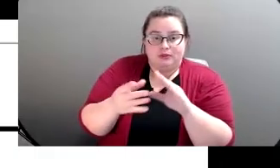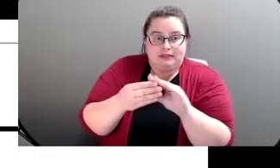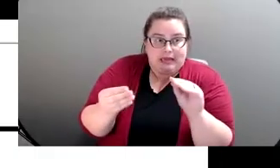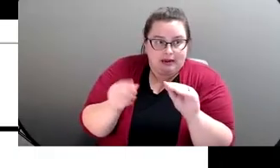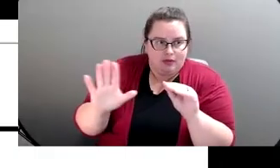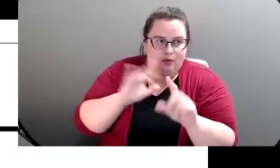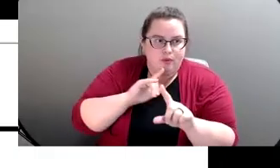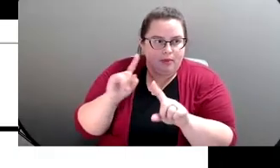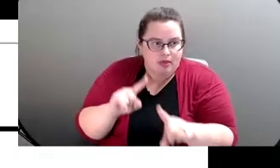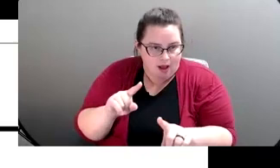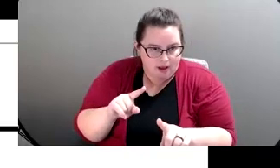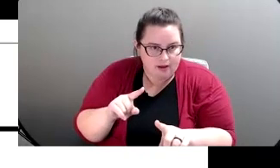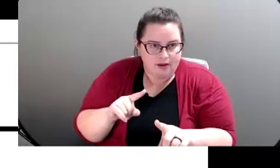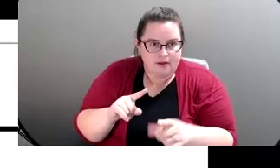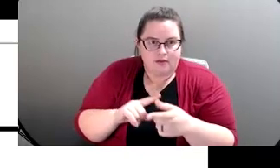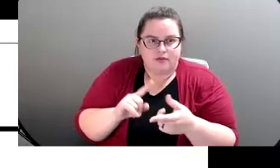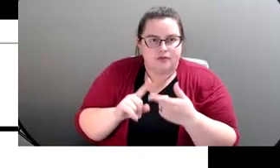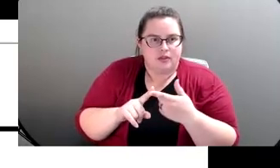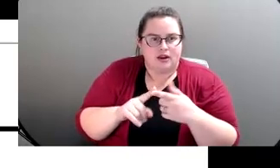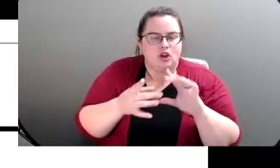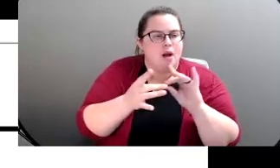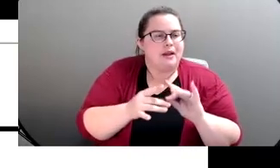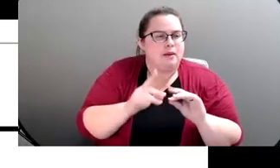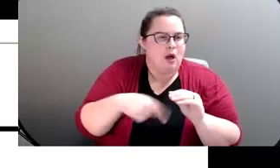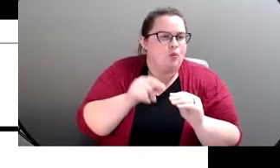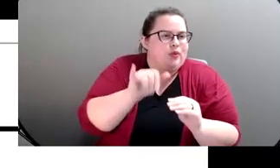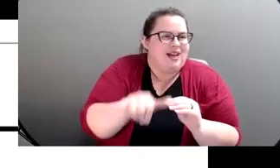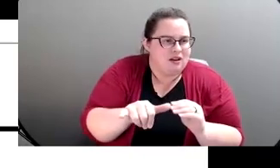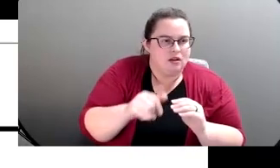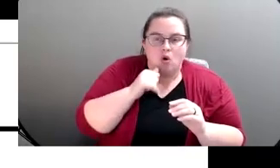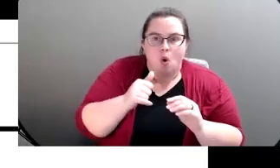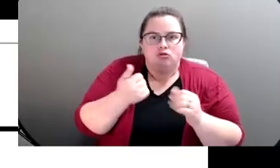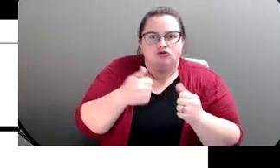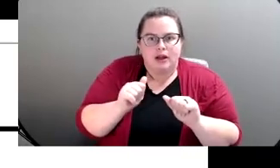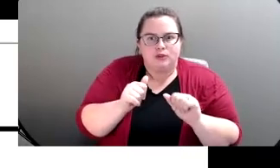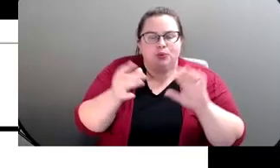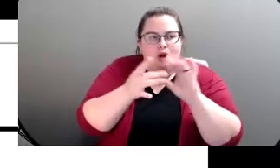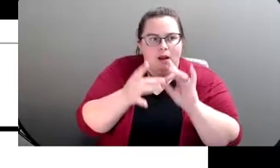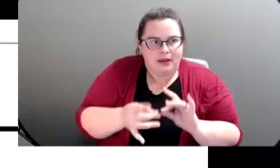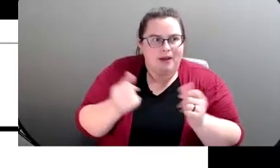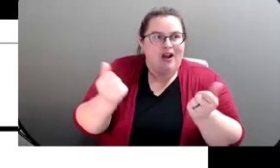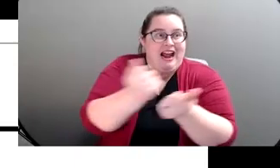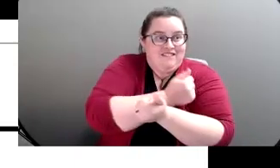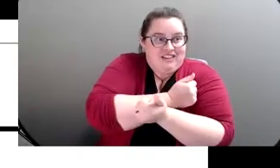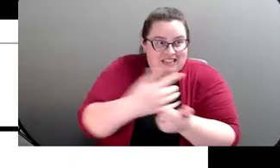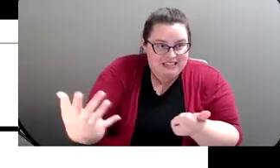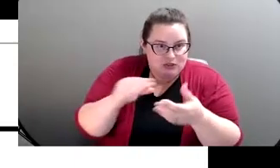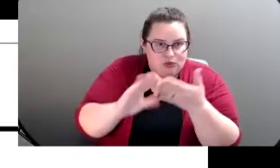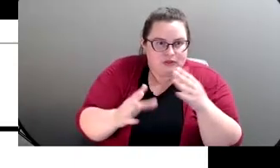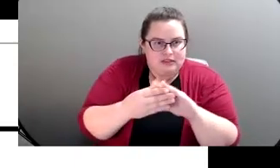And then comment on that. Don't try to comment on every single thing that they said. But really, you know, I really like what you said about this.